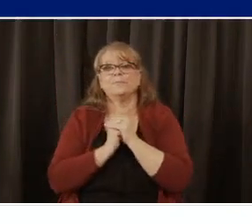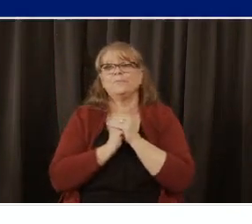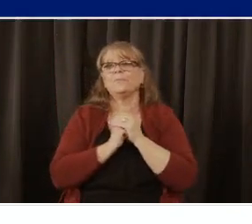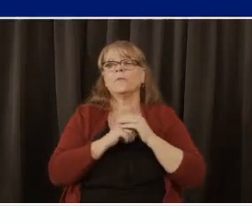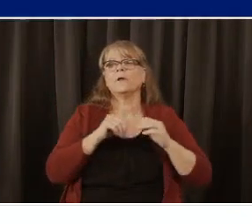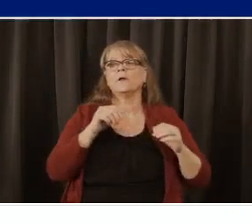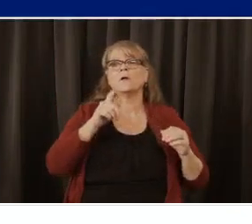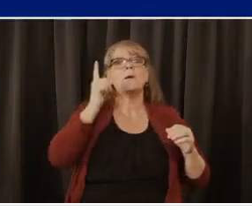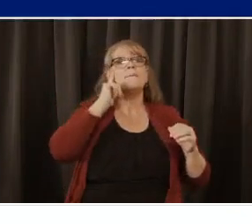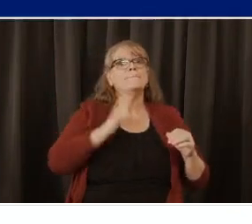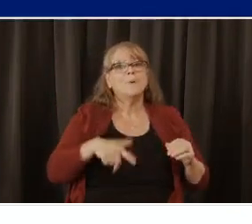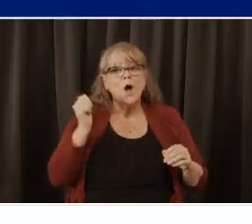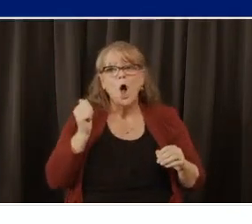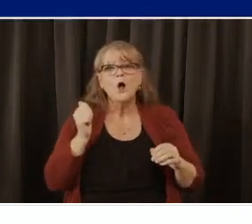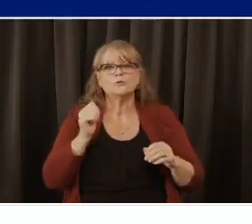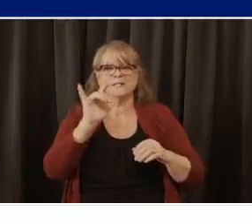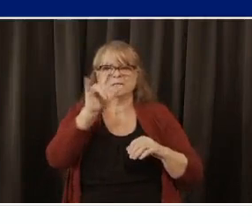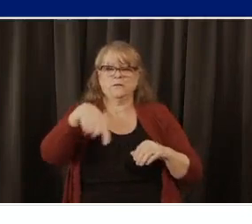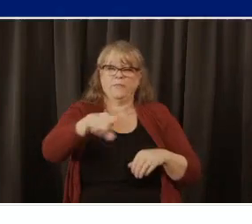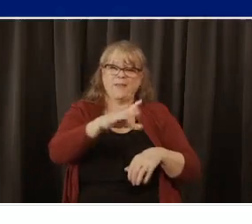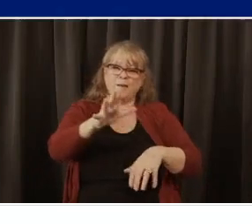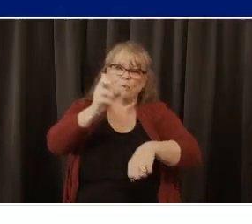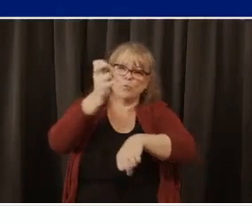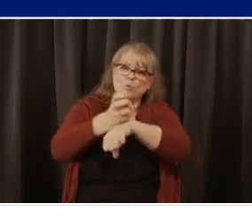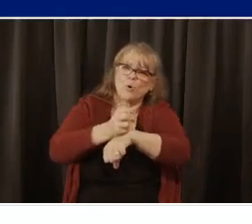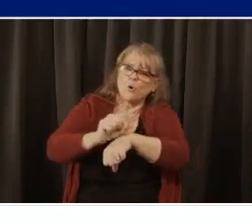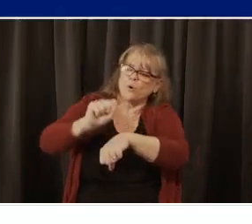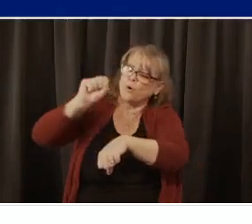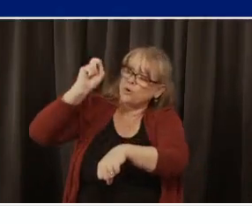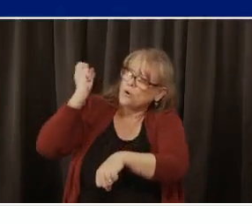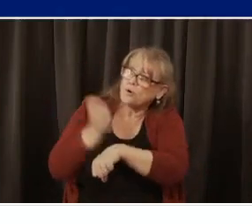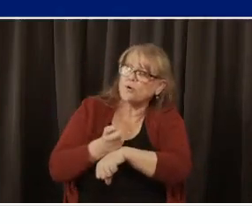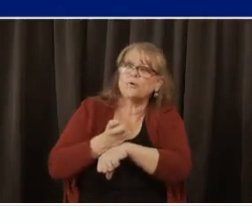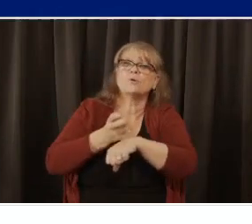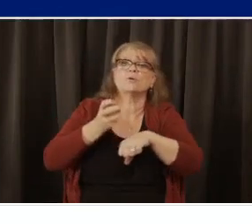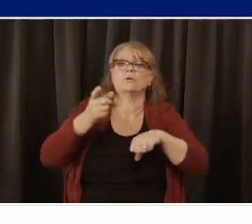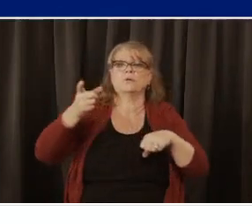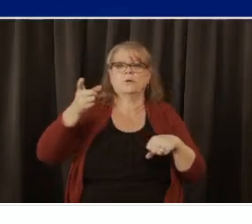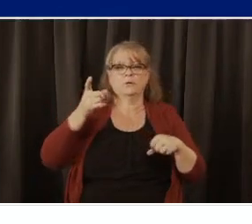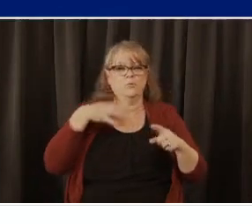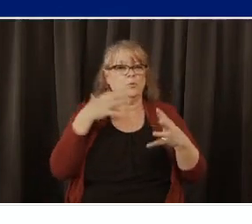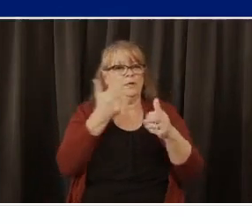the big problems that other states faced, we never paid ahead of time,